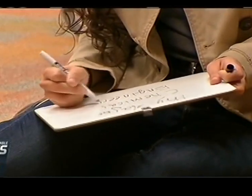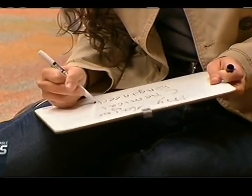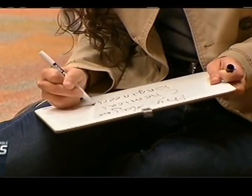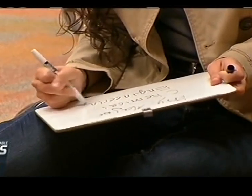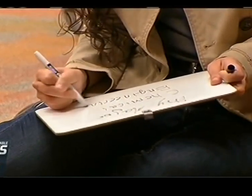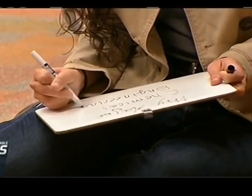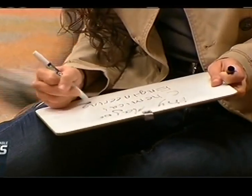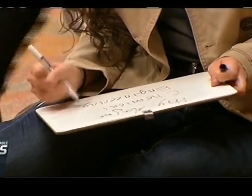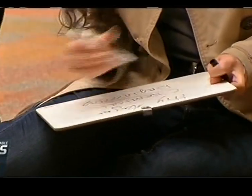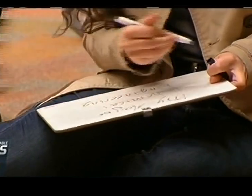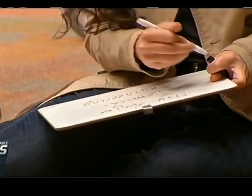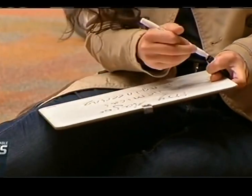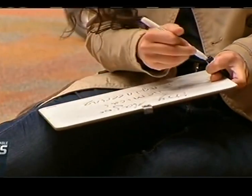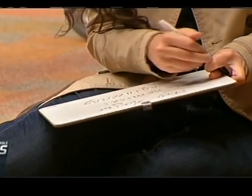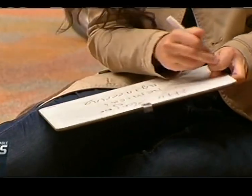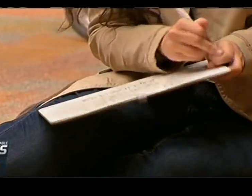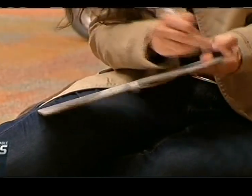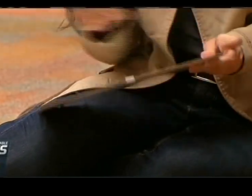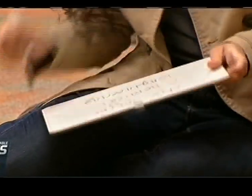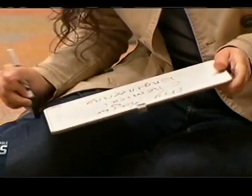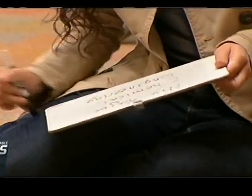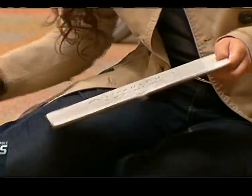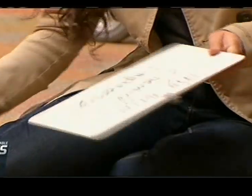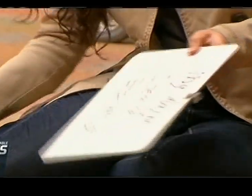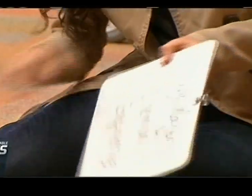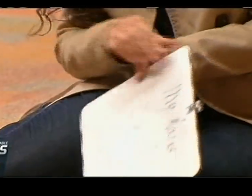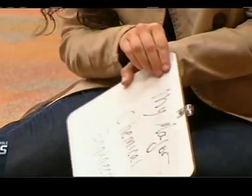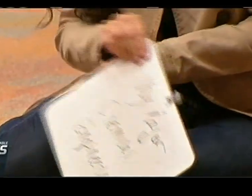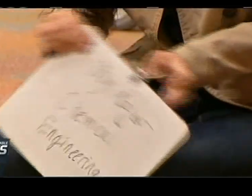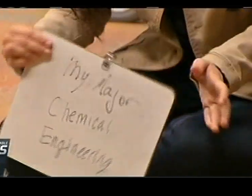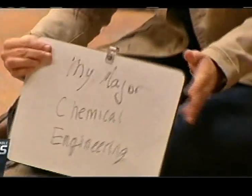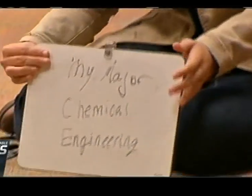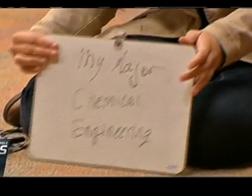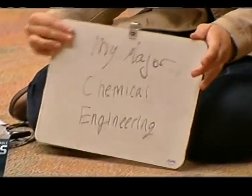Portable white boards are used to write on and themes are chosen each week.